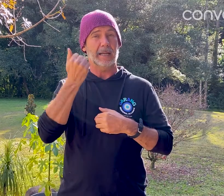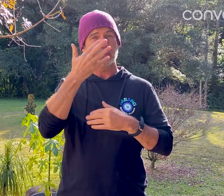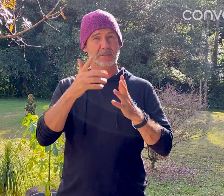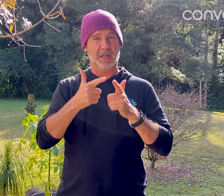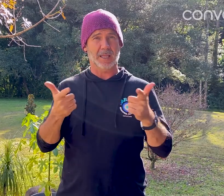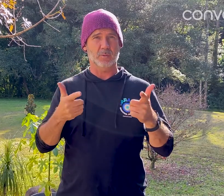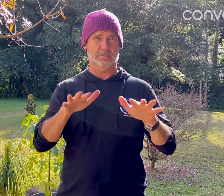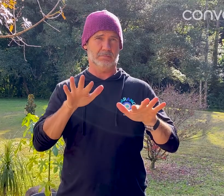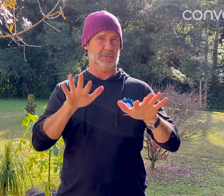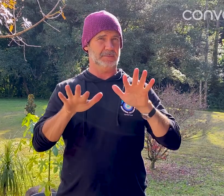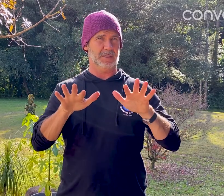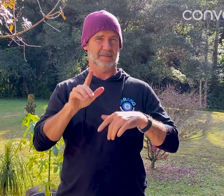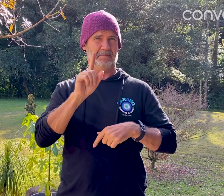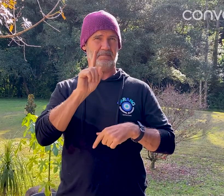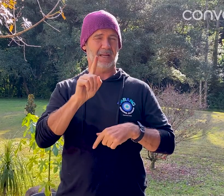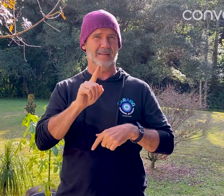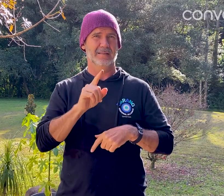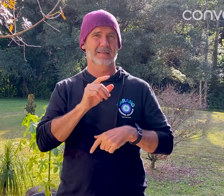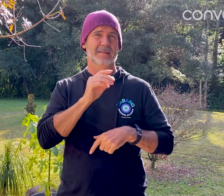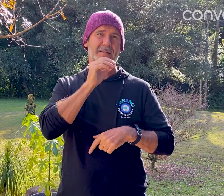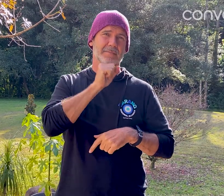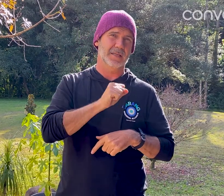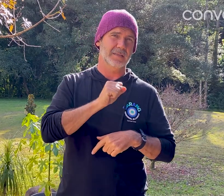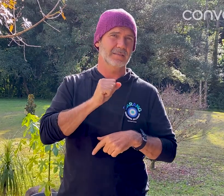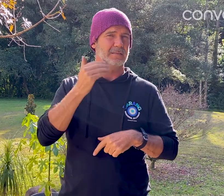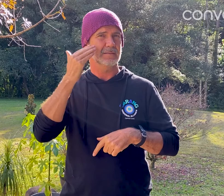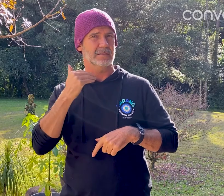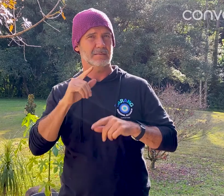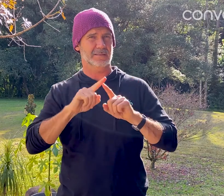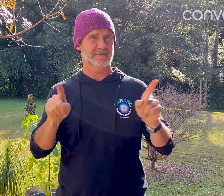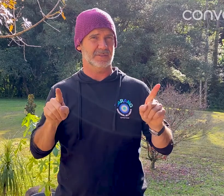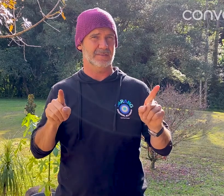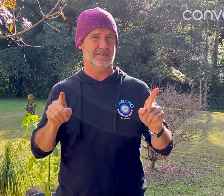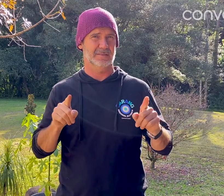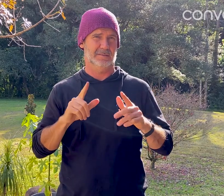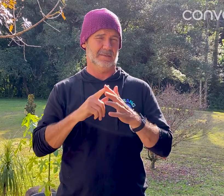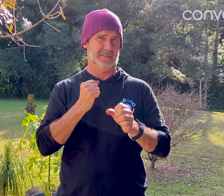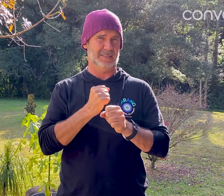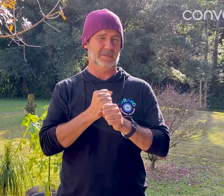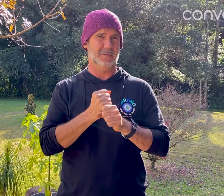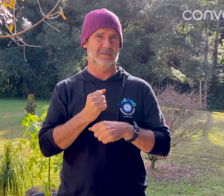however in Indigenous Sign Languages this is expressed differently depending on the gender of each family member.